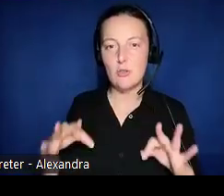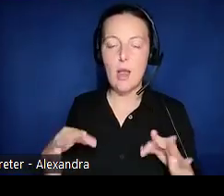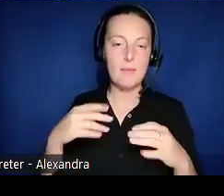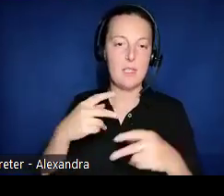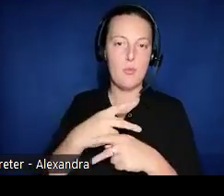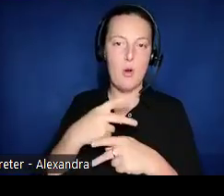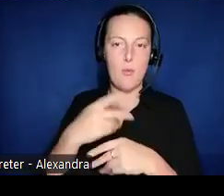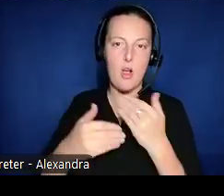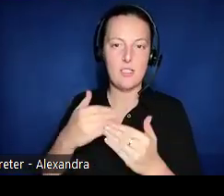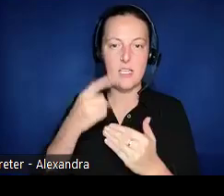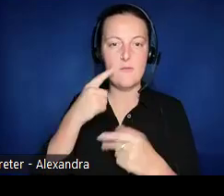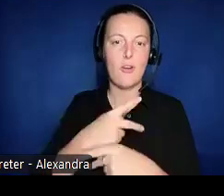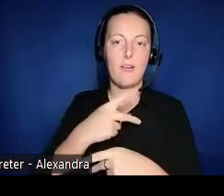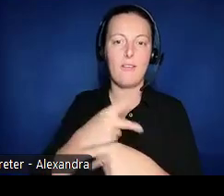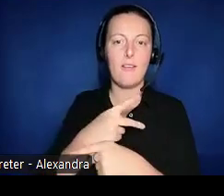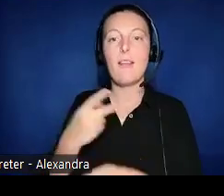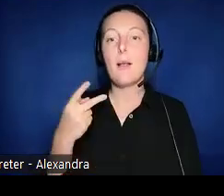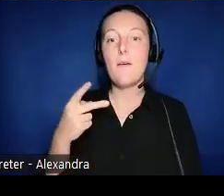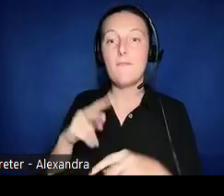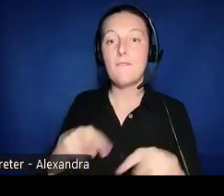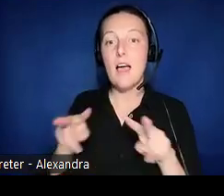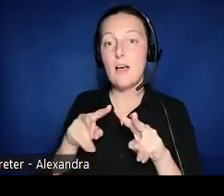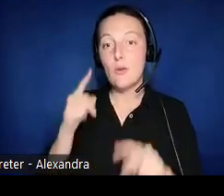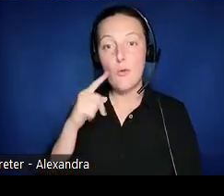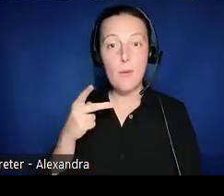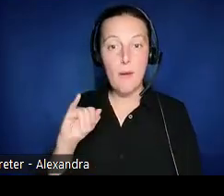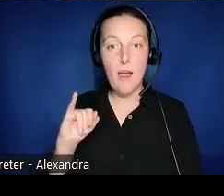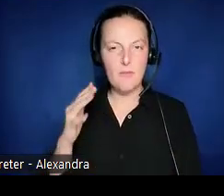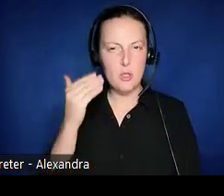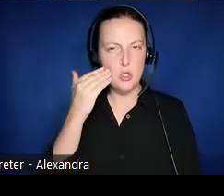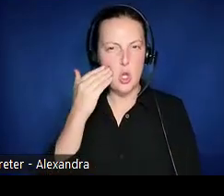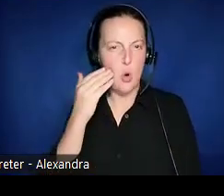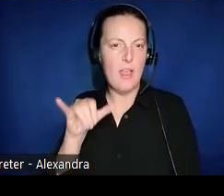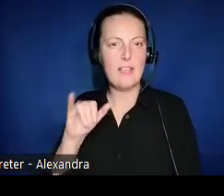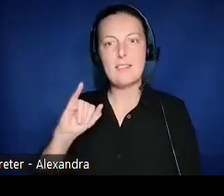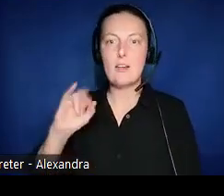as everybody knows is an irrational number. Uh so it can go on forever. You can't know pi. you need